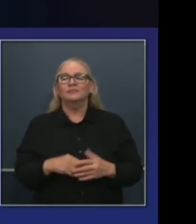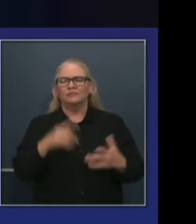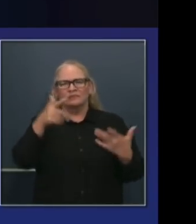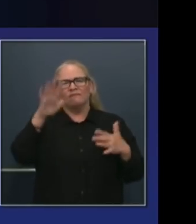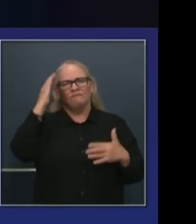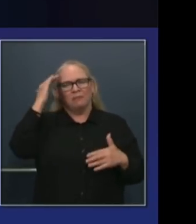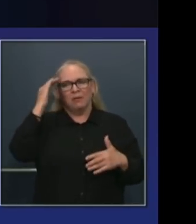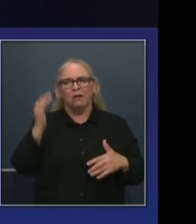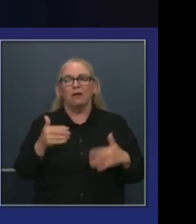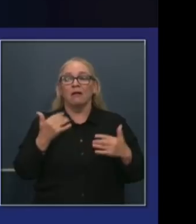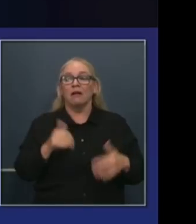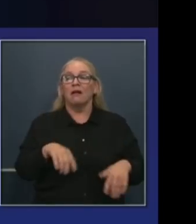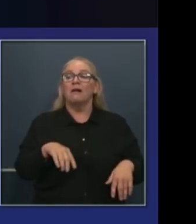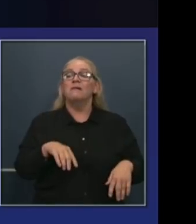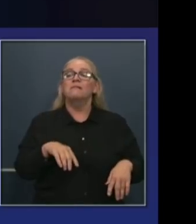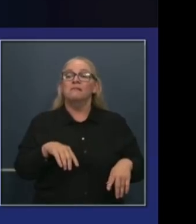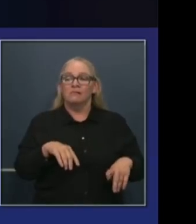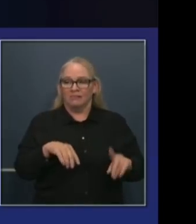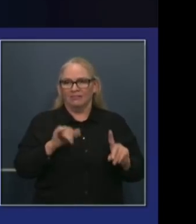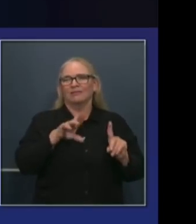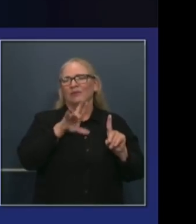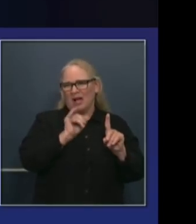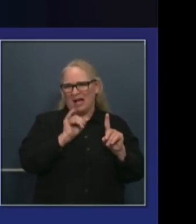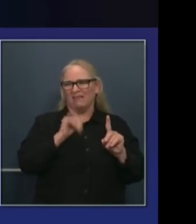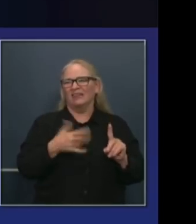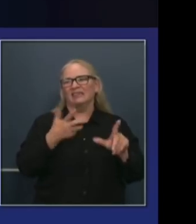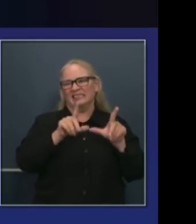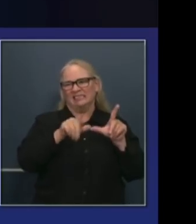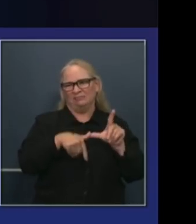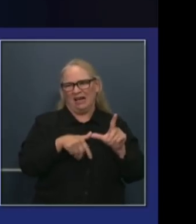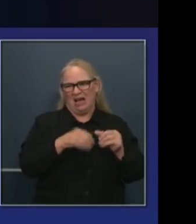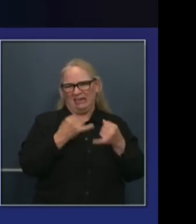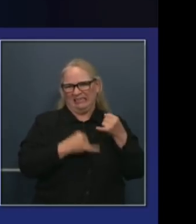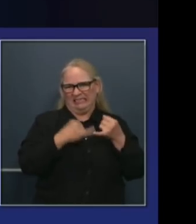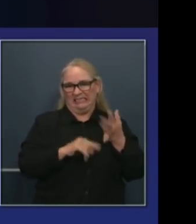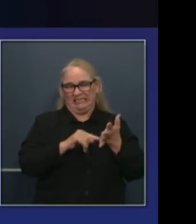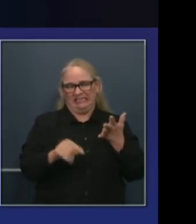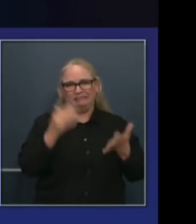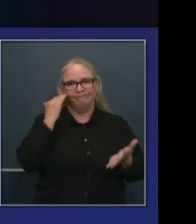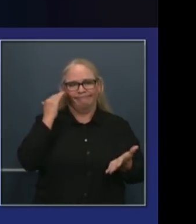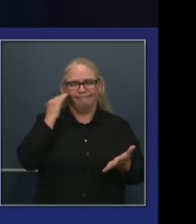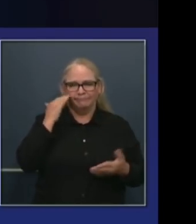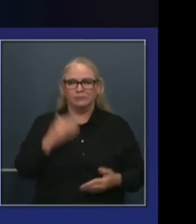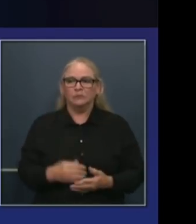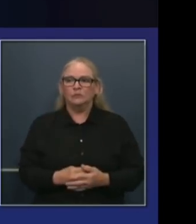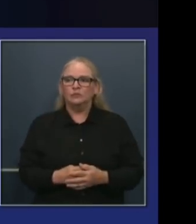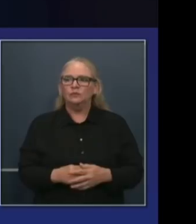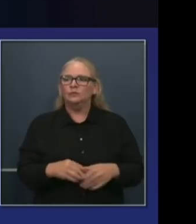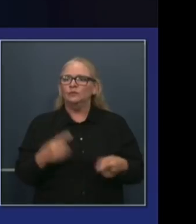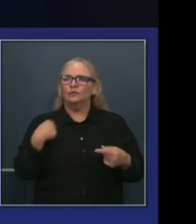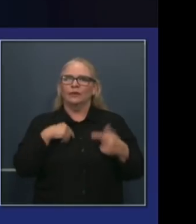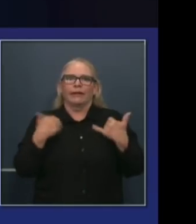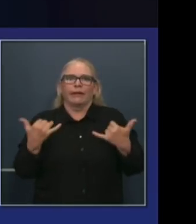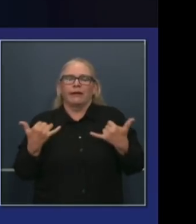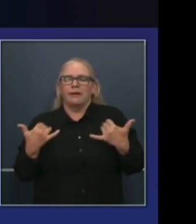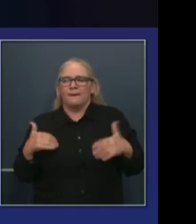GOVERNMENT. A LOT OF THOSE THINGS AS YOU'RE